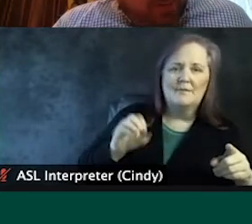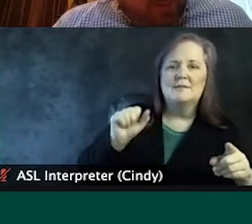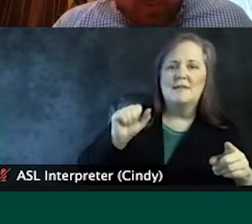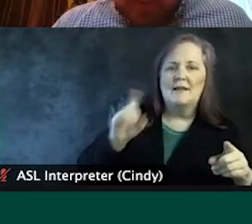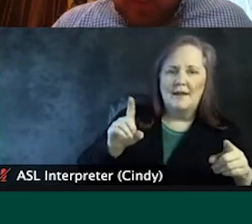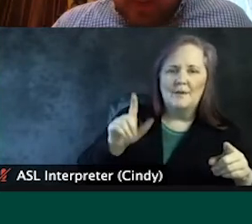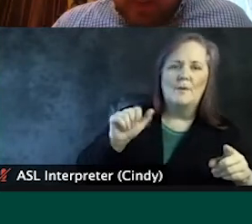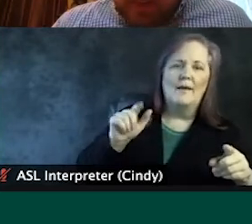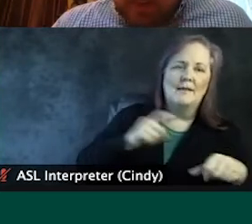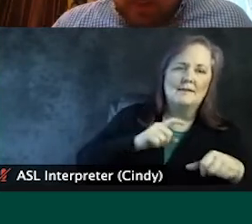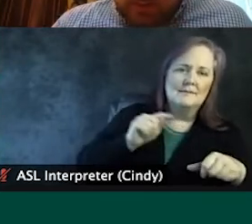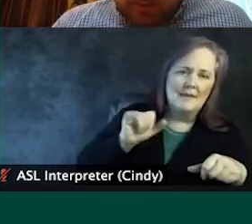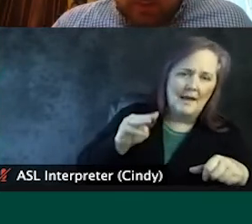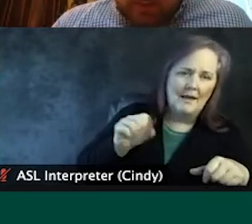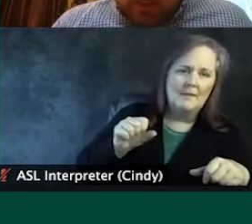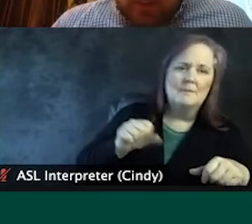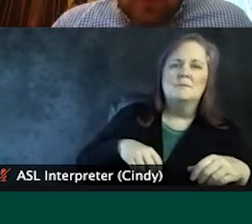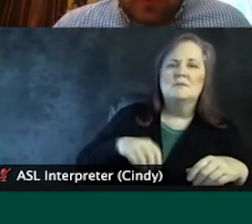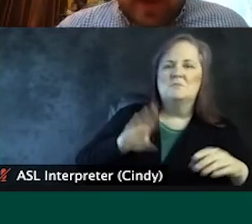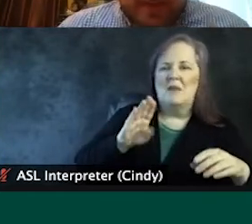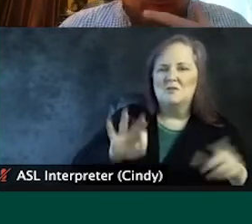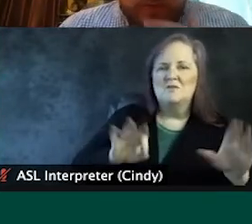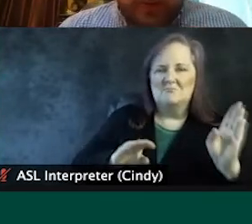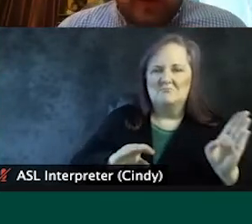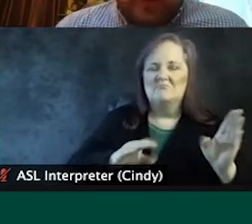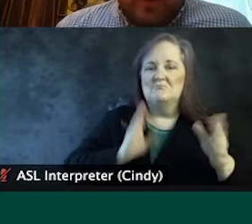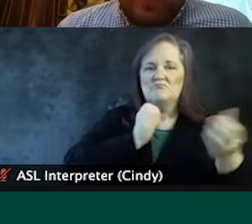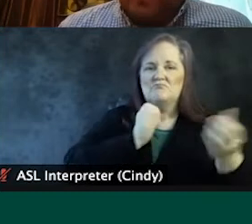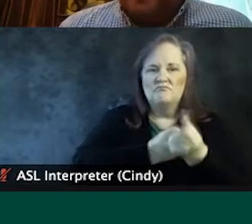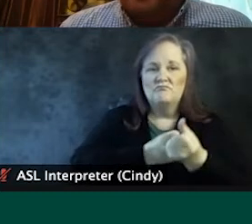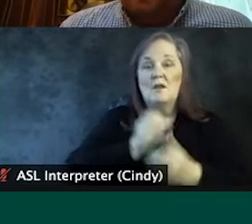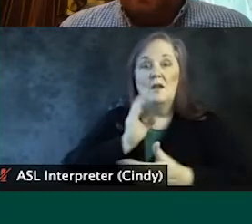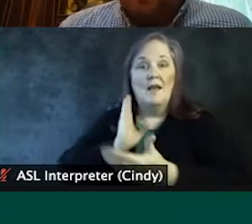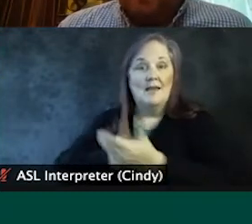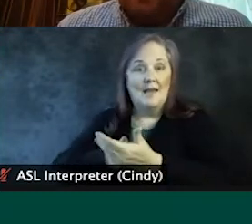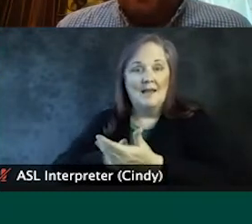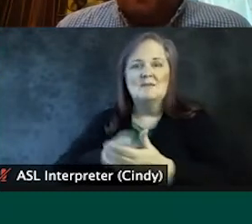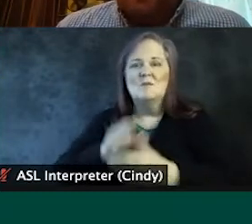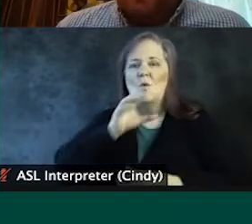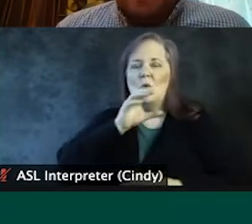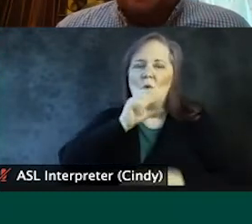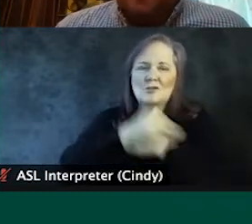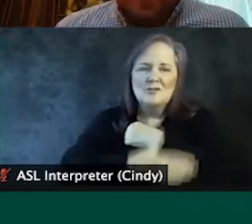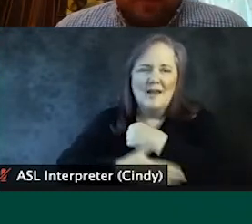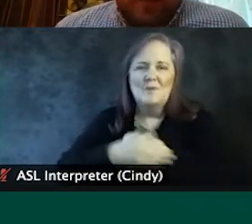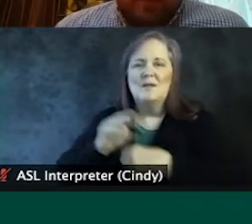I think we said, yeah, so as of June 29th, 2020, there are about 108,000 people